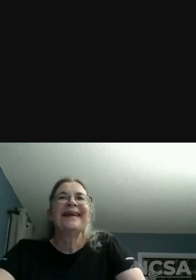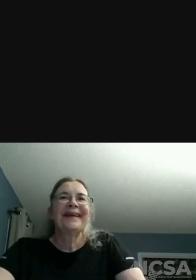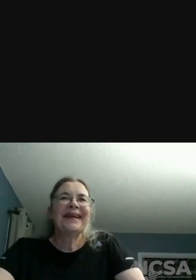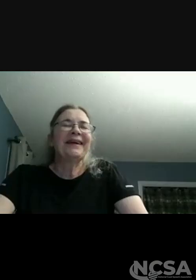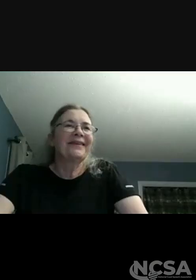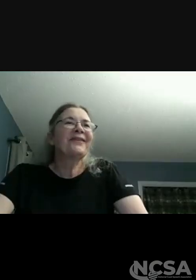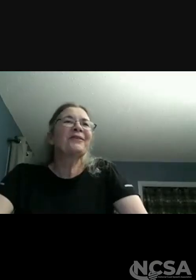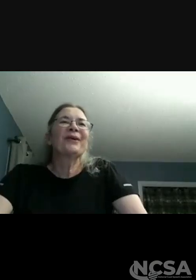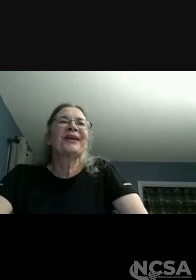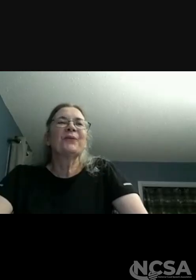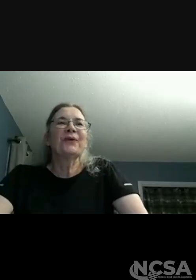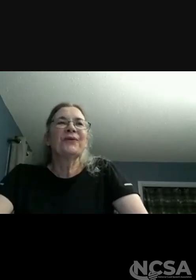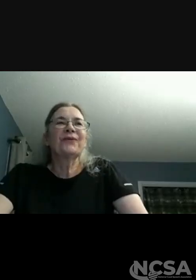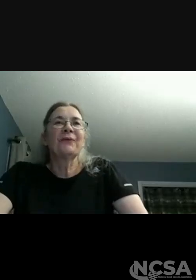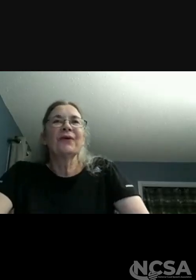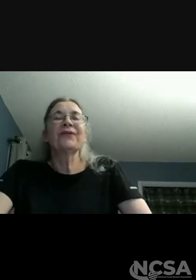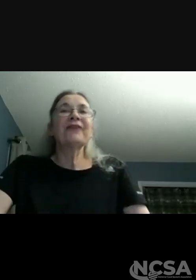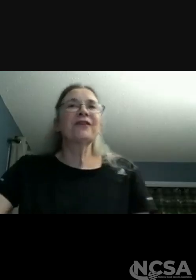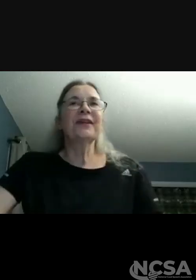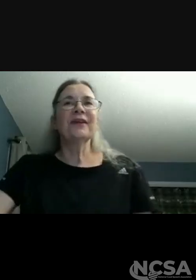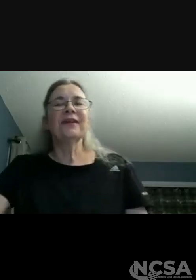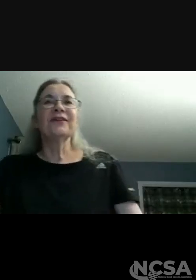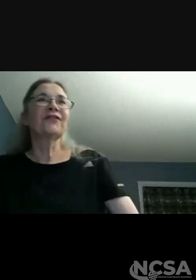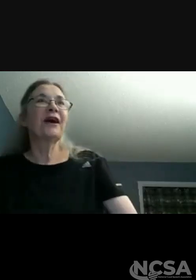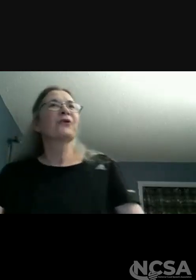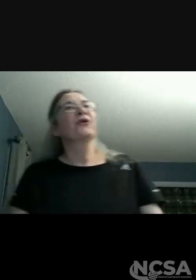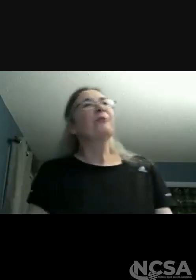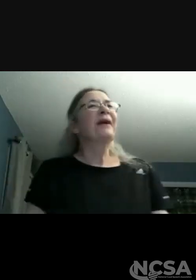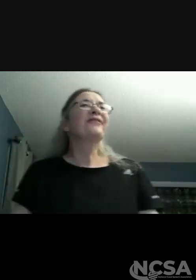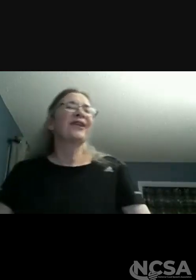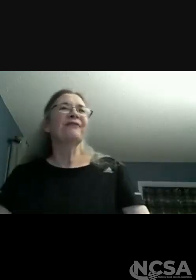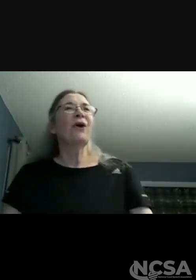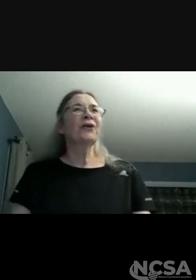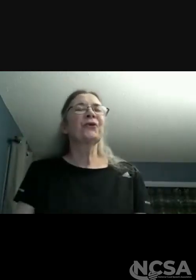Yeah, Dr. Berlin was actually the discoverer, basically of auditory neuropathy.